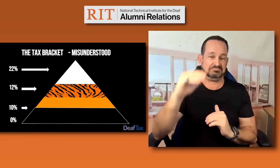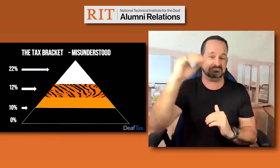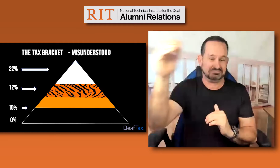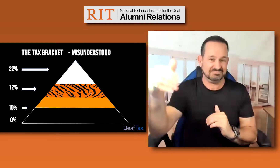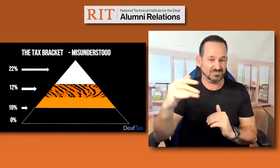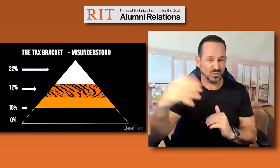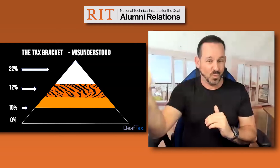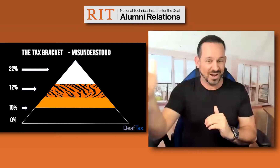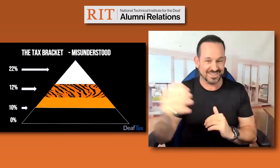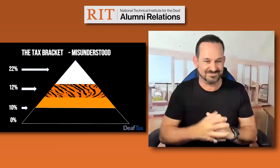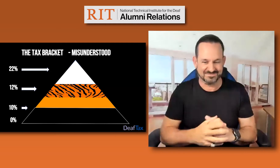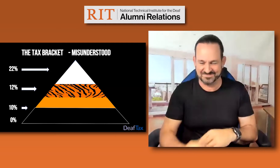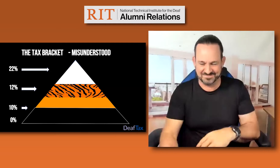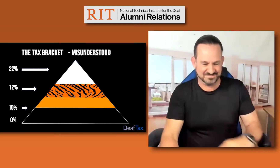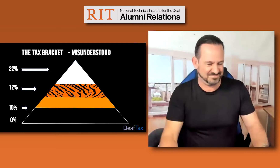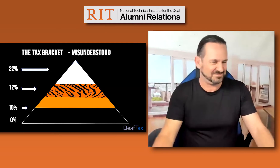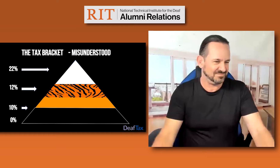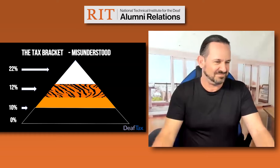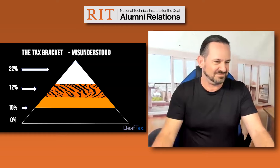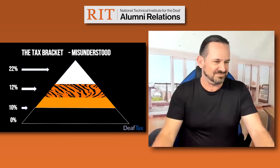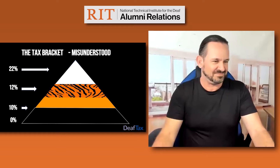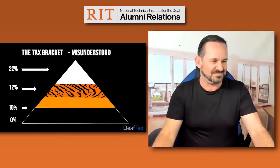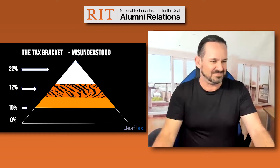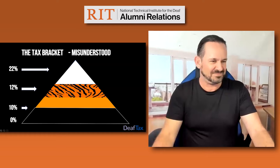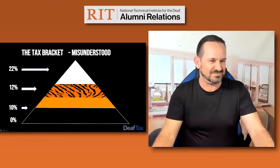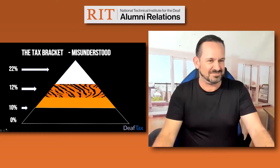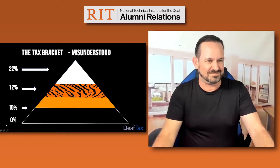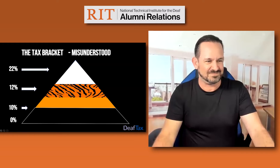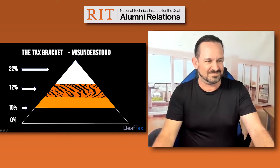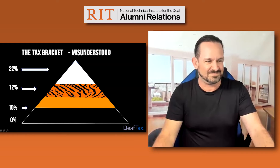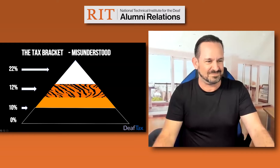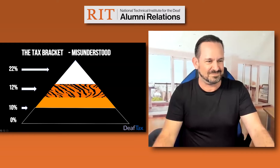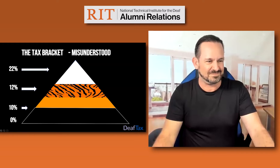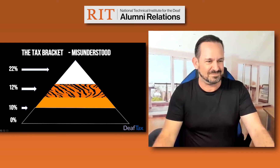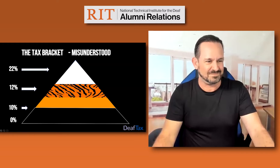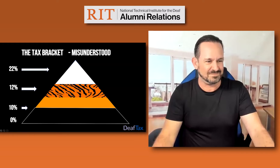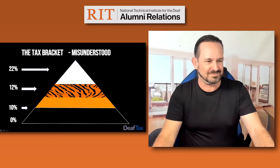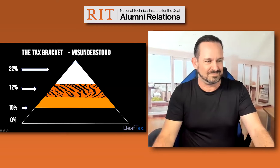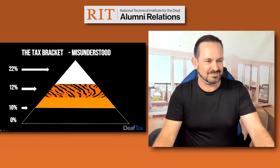And so each percentage of tax paid is based on